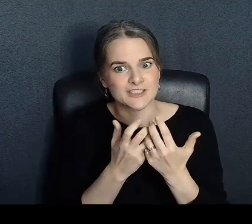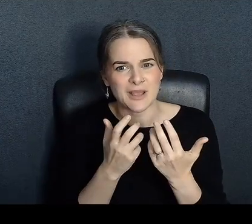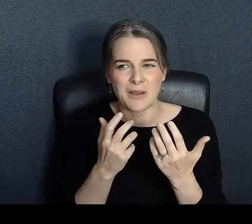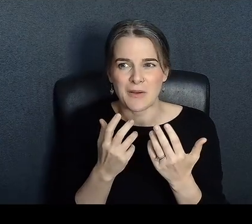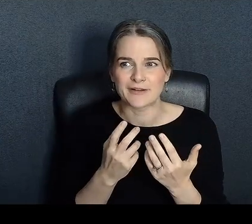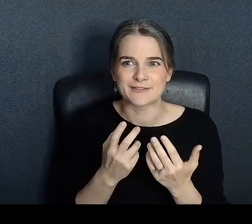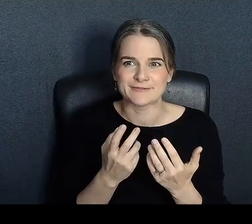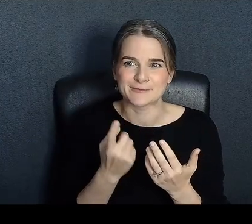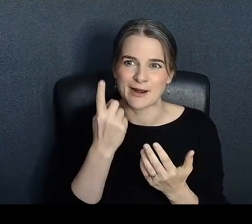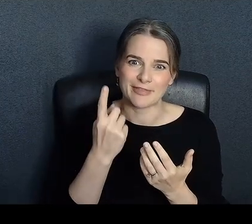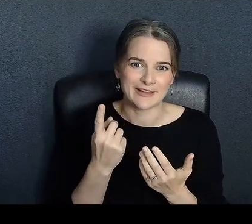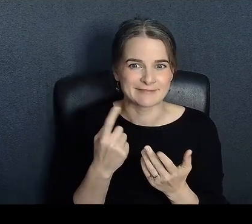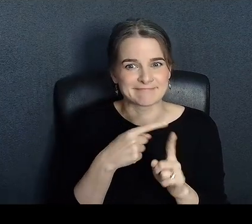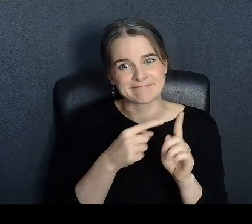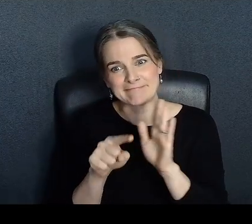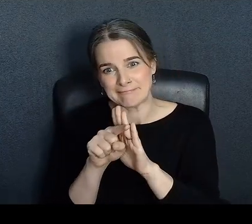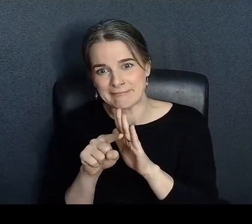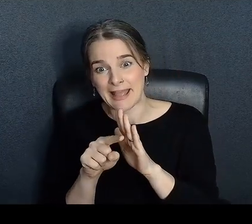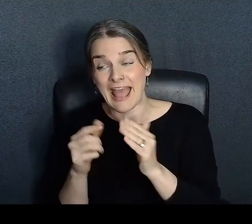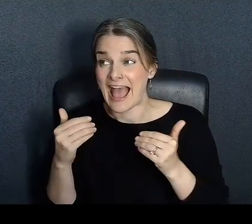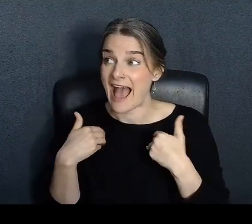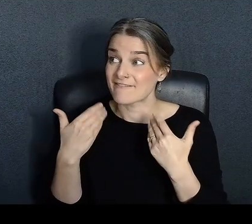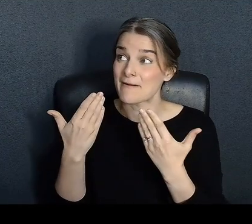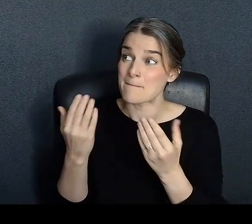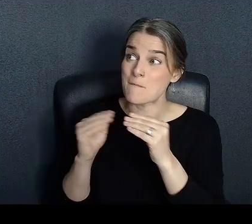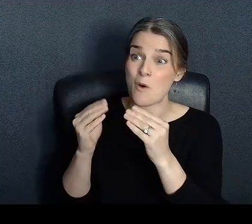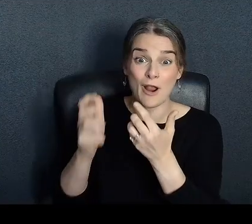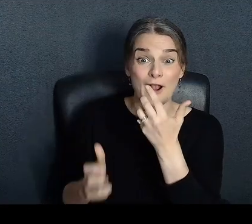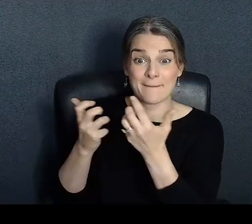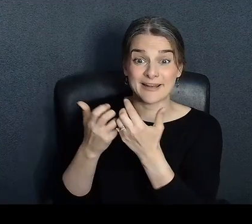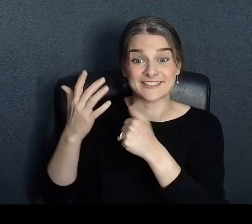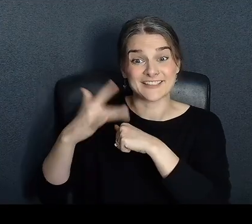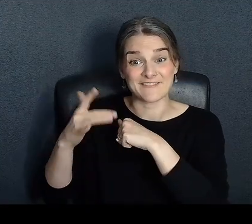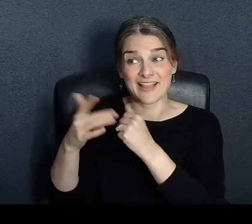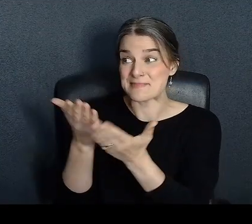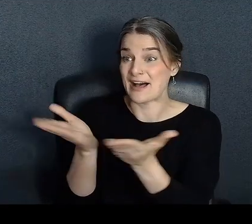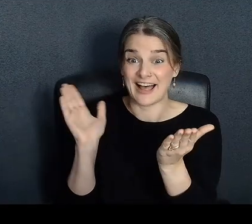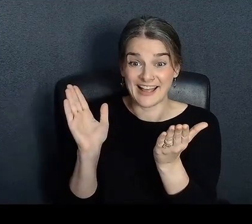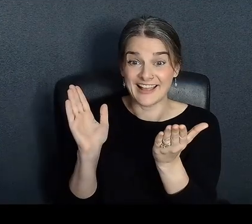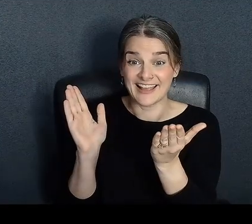accommodations available to you. But then again, are those available to you